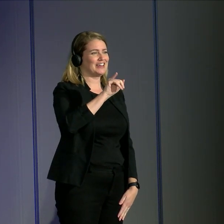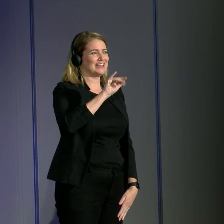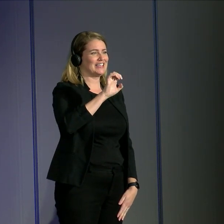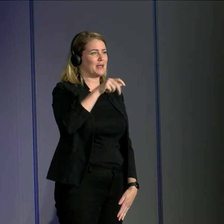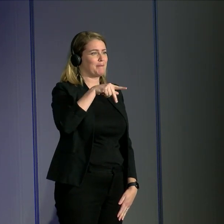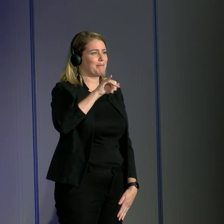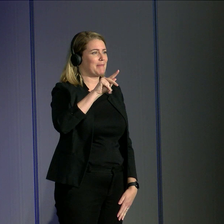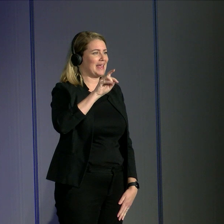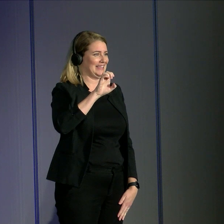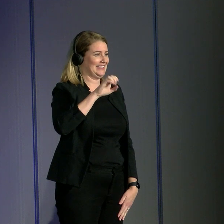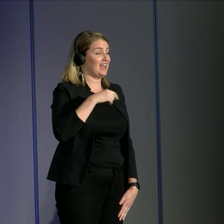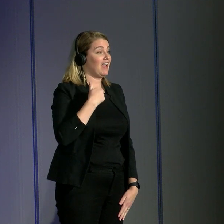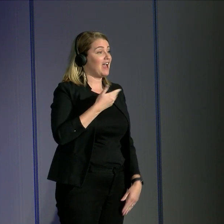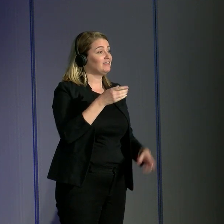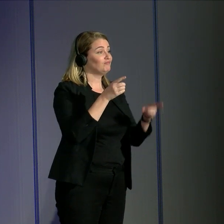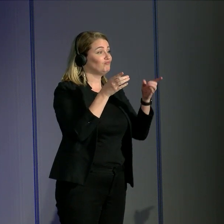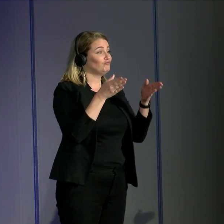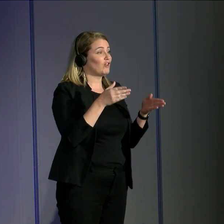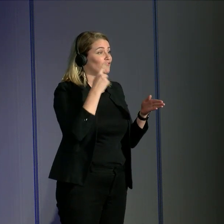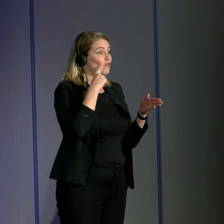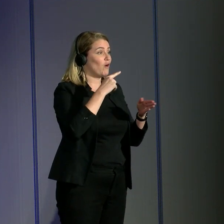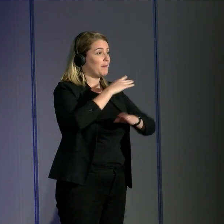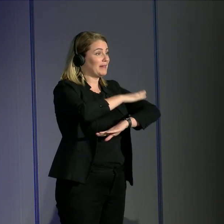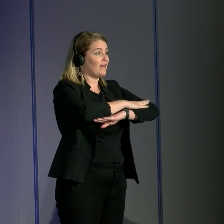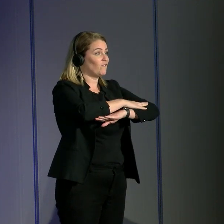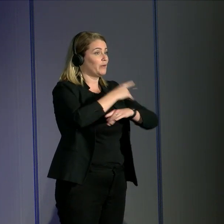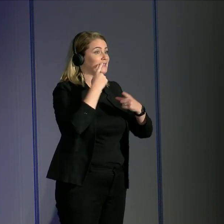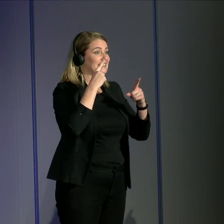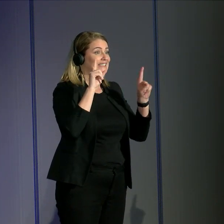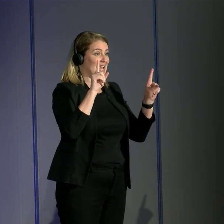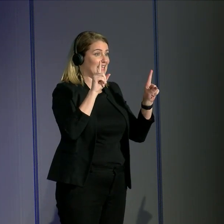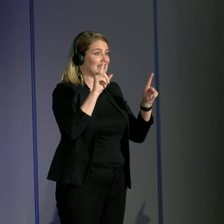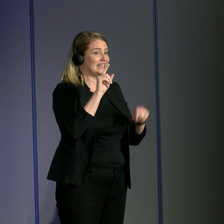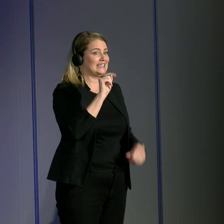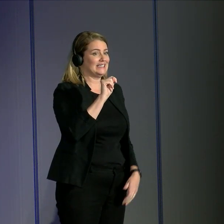I am the director of Platform Success at TPGi.